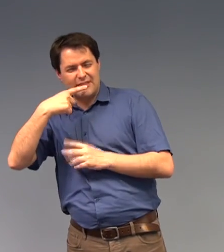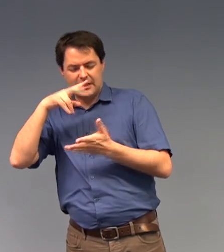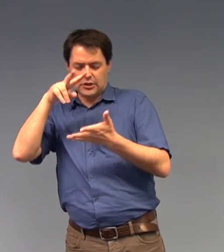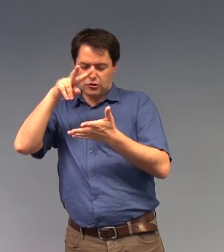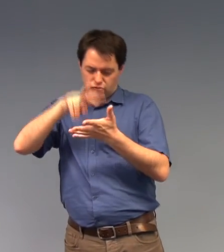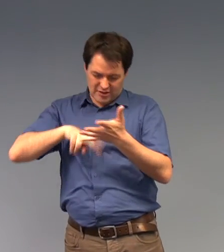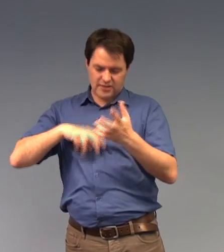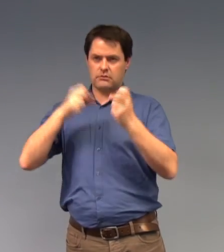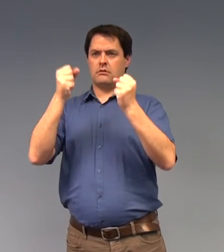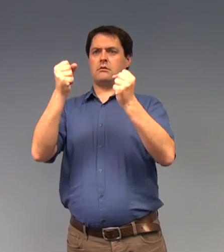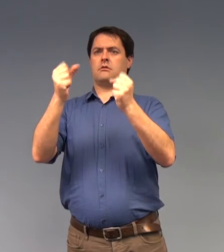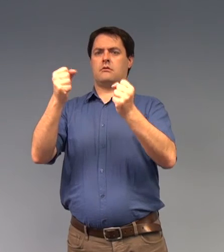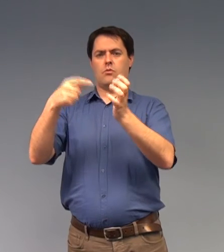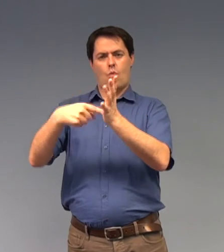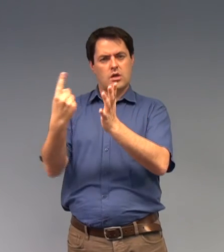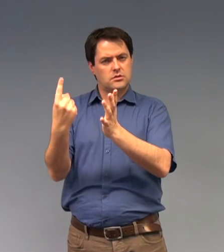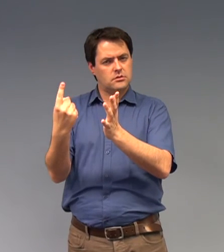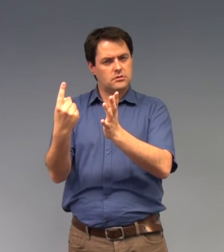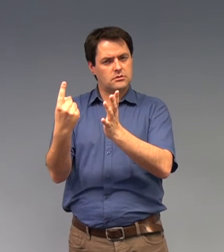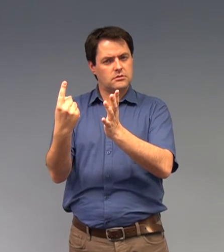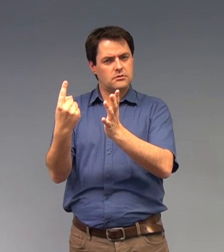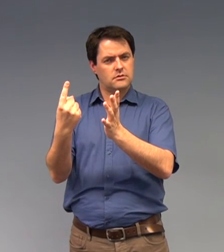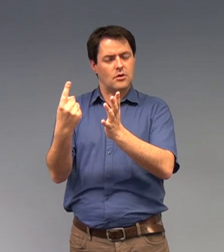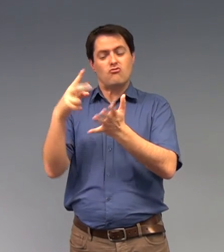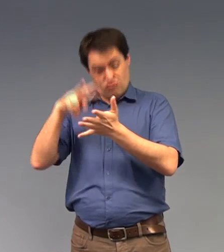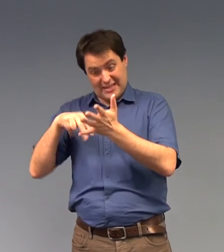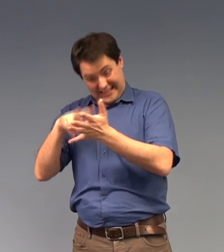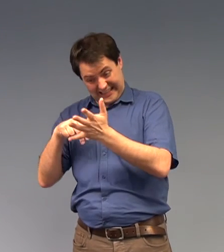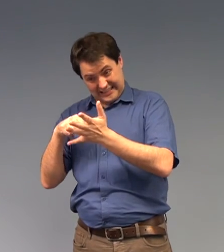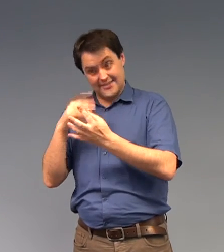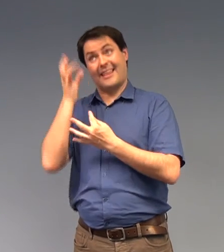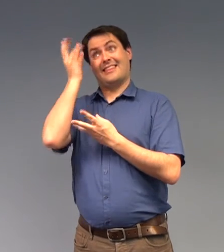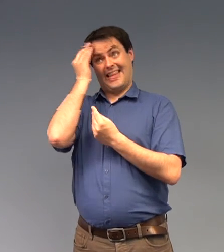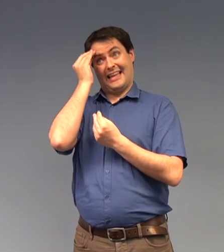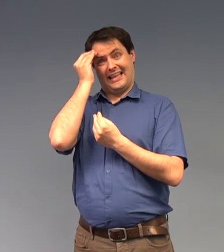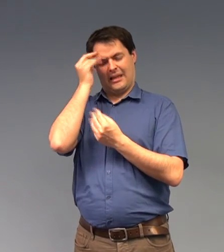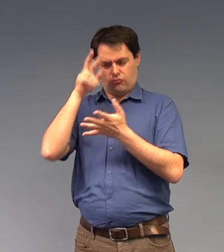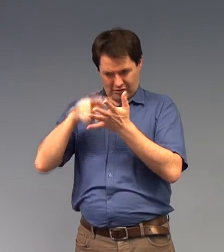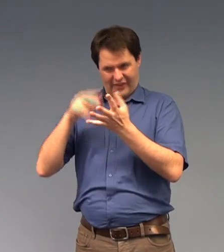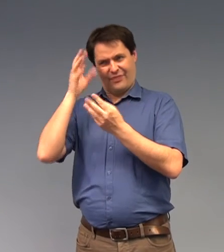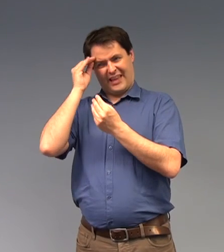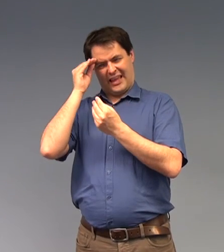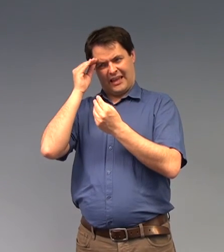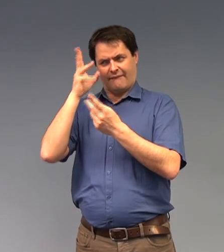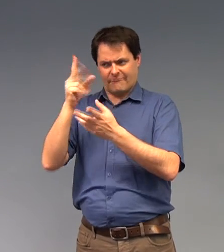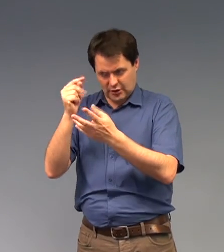They polished the product they were going to produce, and then they finally produced that product.